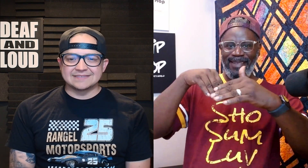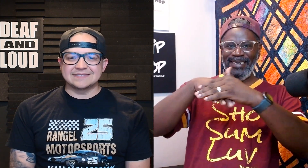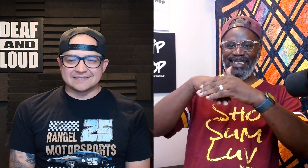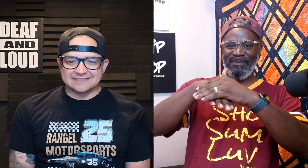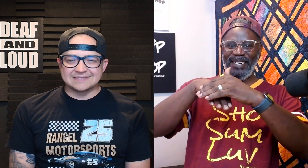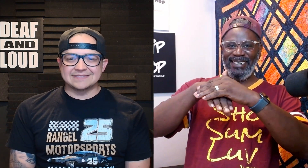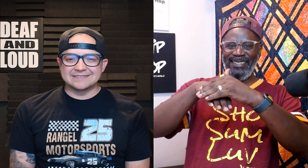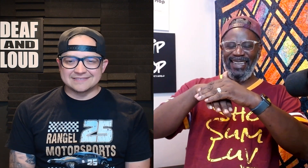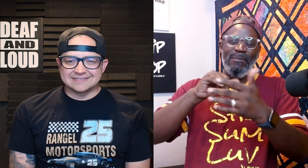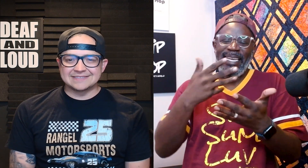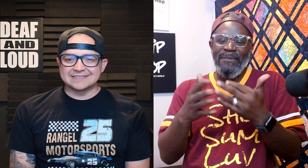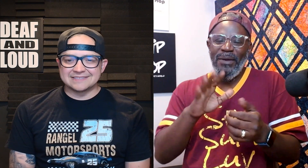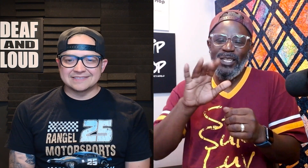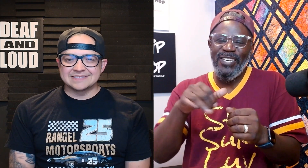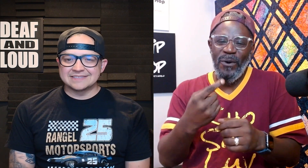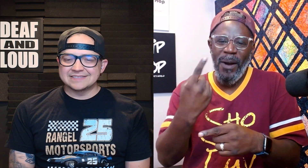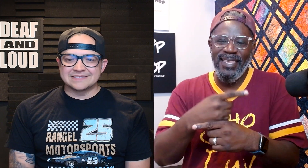Accessibility. I mean, even if it was just for one